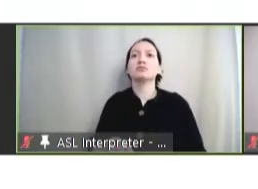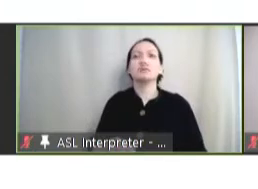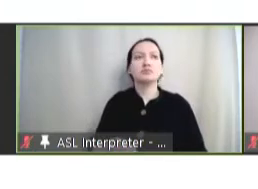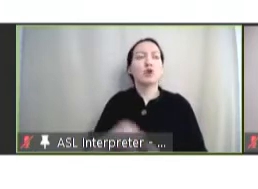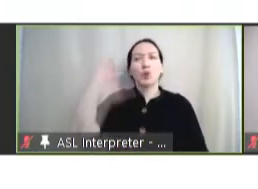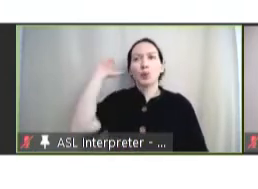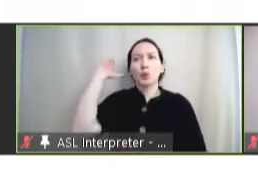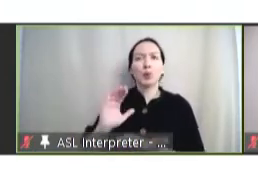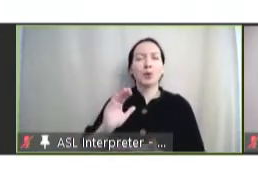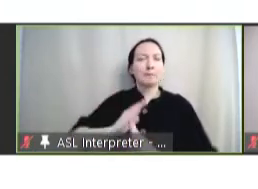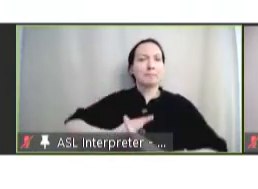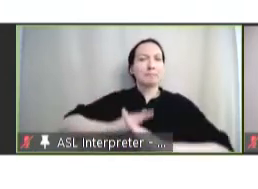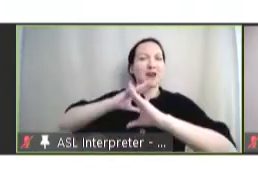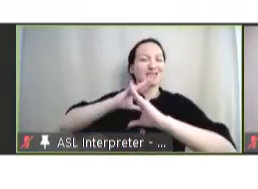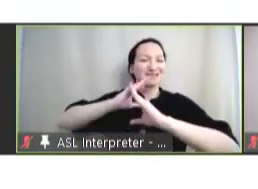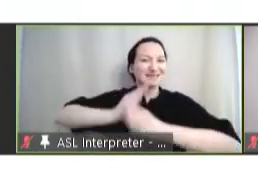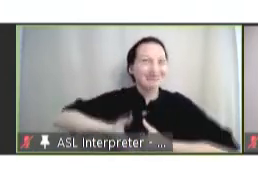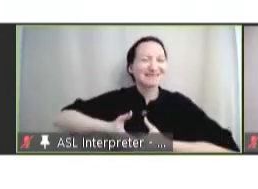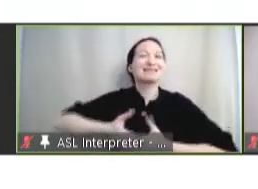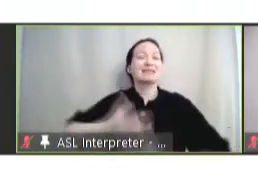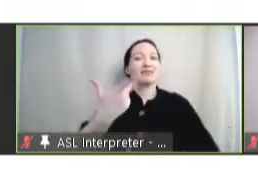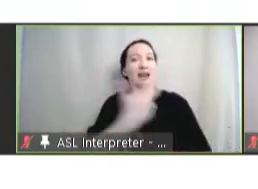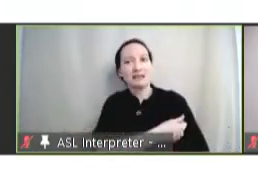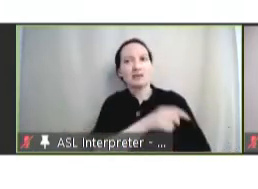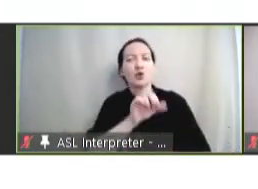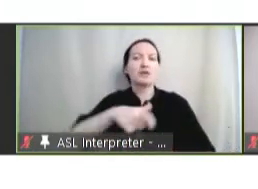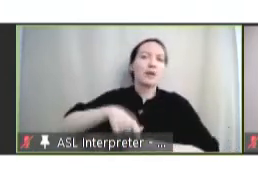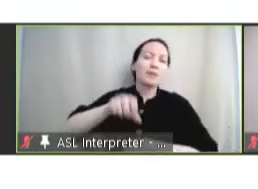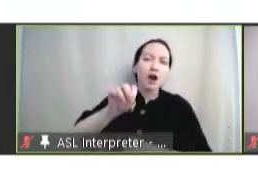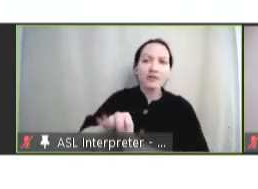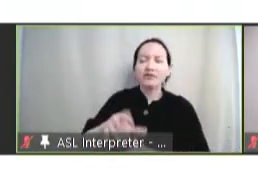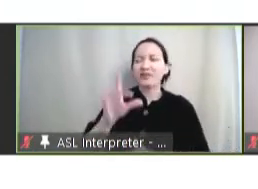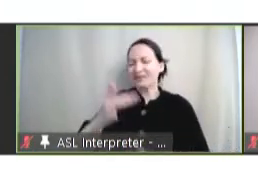barriers to getting the vaccine are taking time off if someone's not feeling well those are all